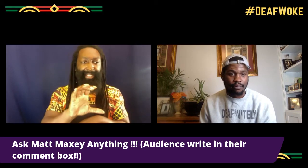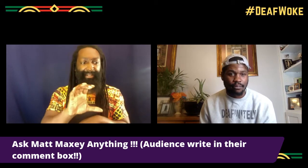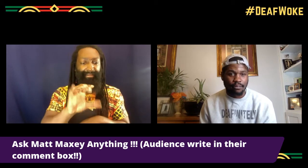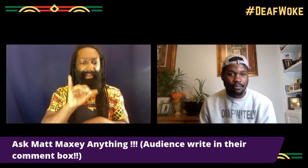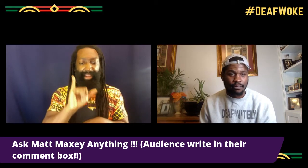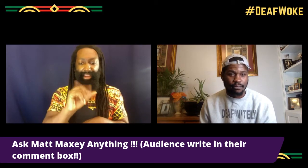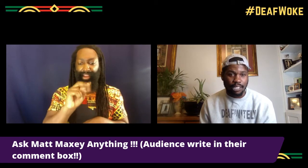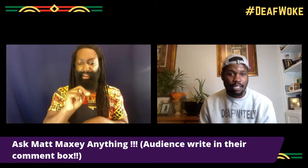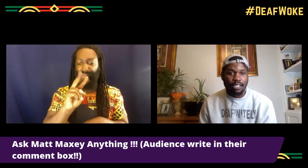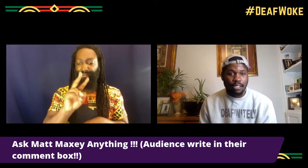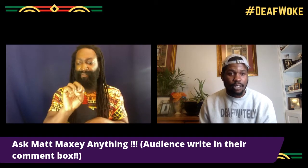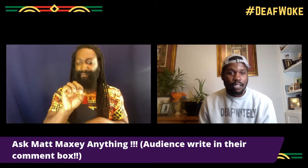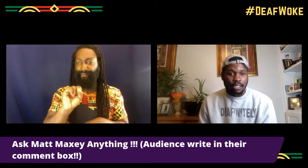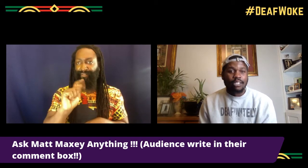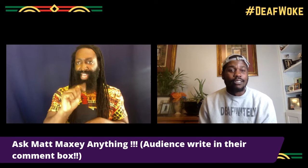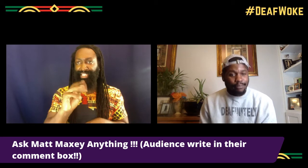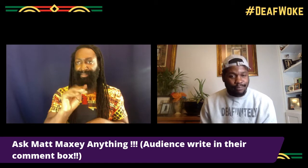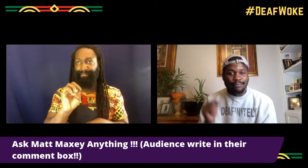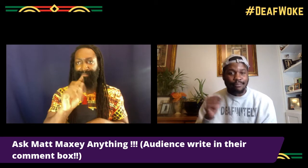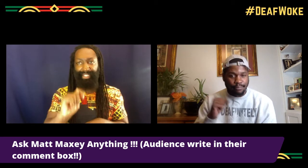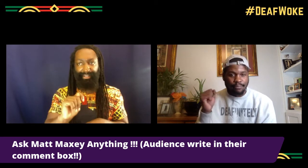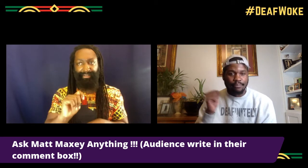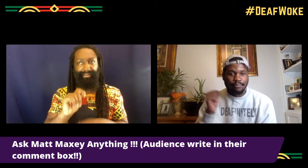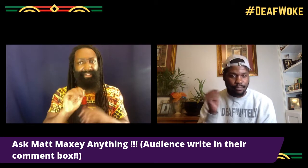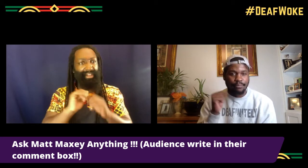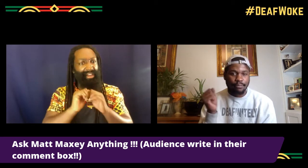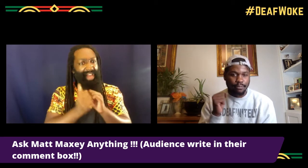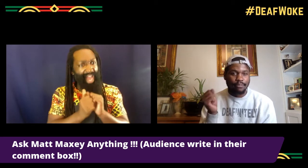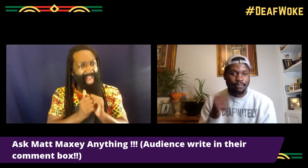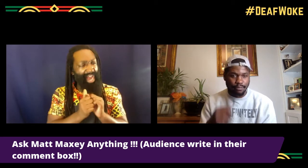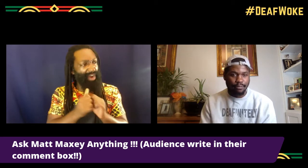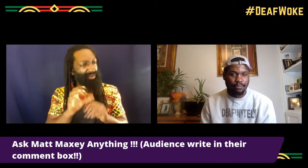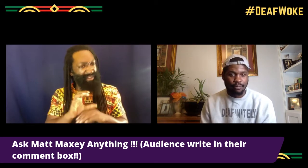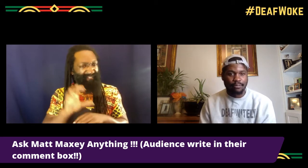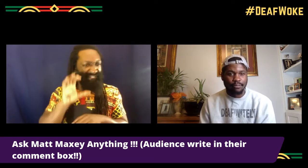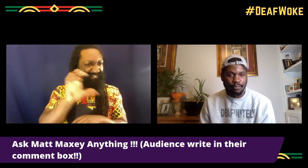It's really good that you said, I'm talking about investment, that's really important.